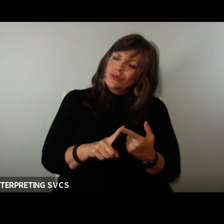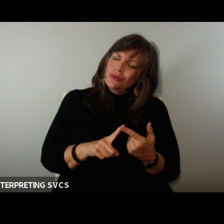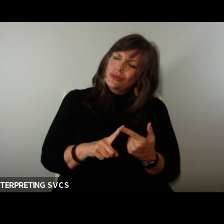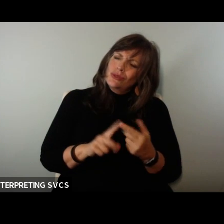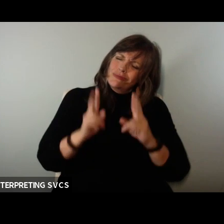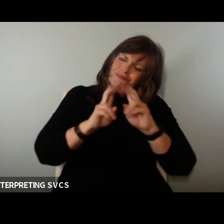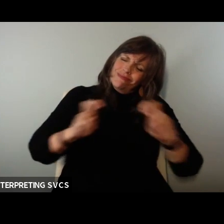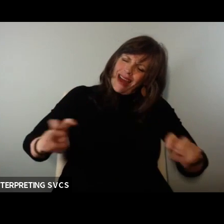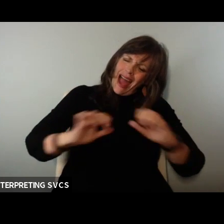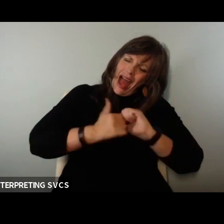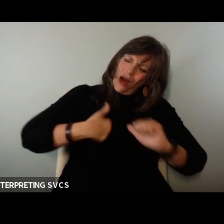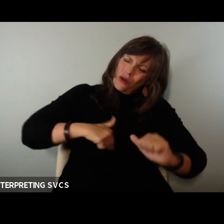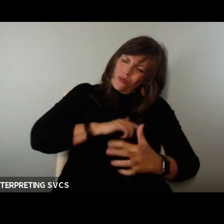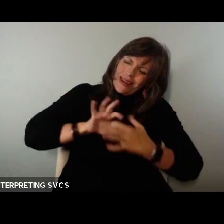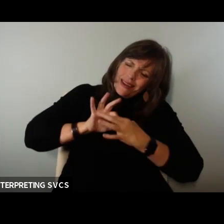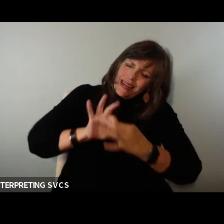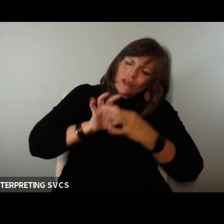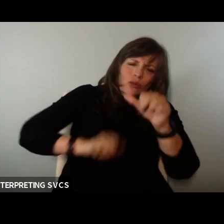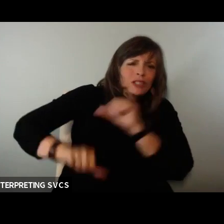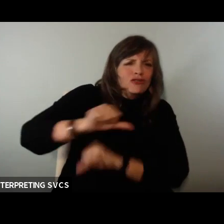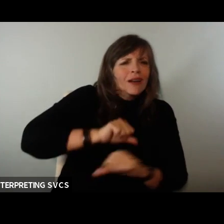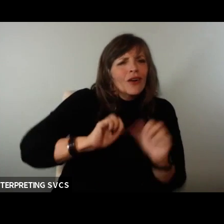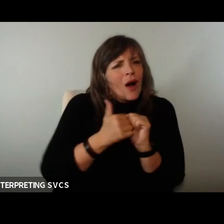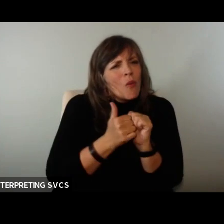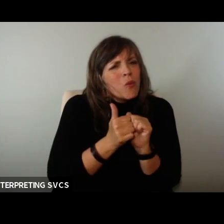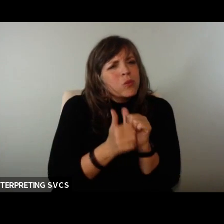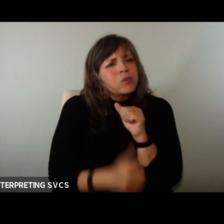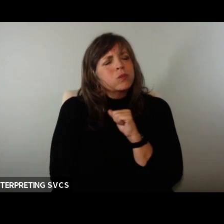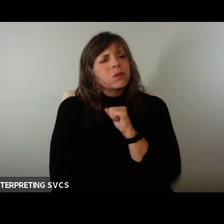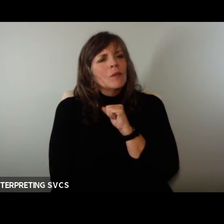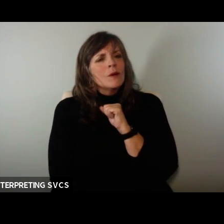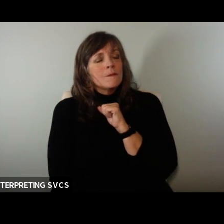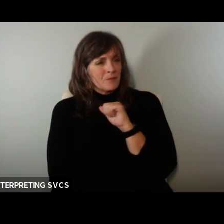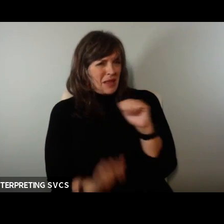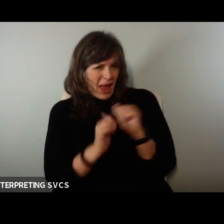and look at how we keep each other together